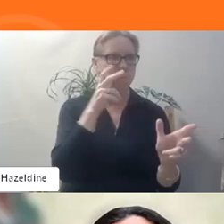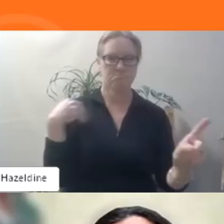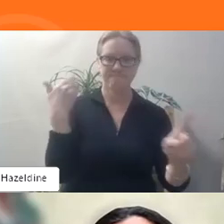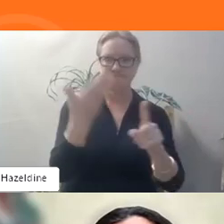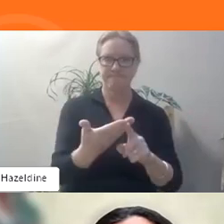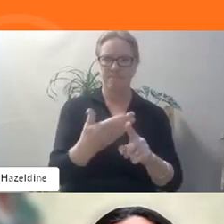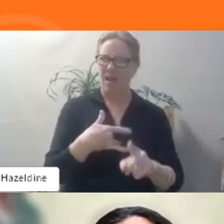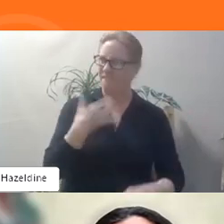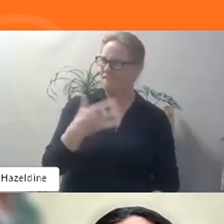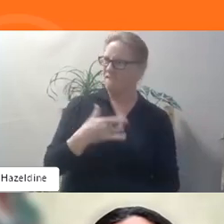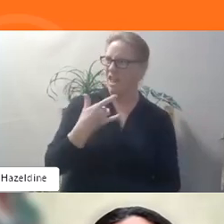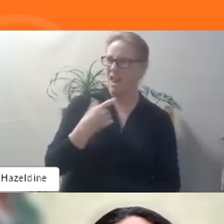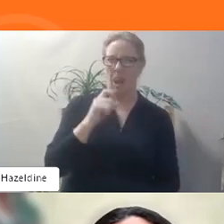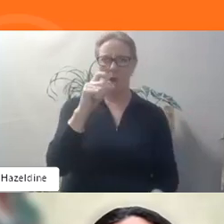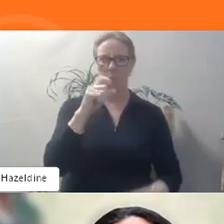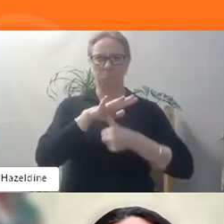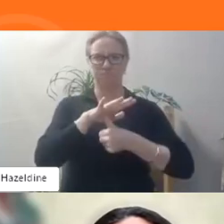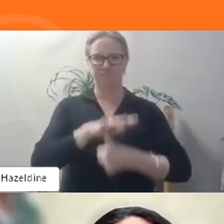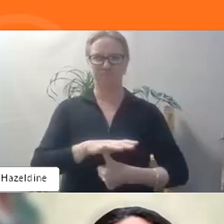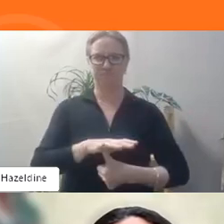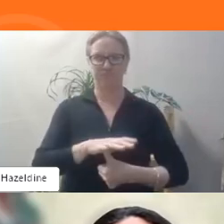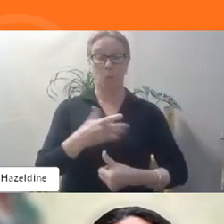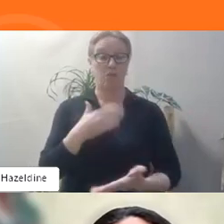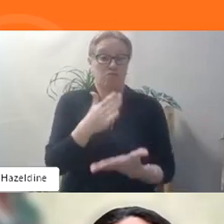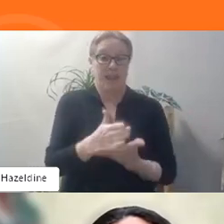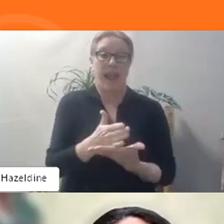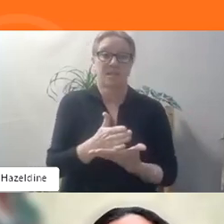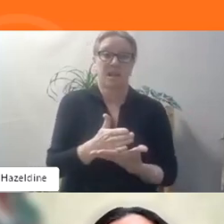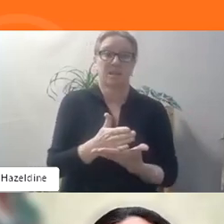little bit kind of depressed with the realities that we're all facing.